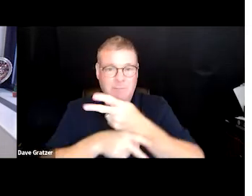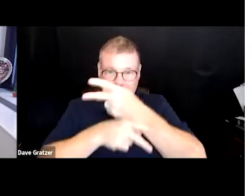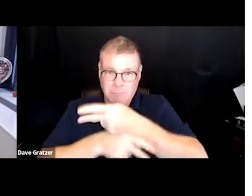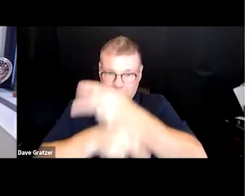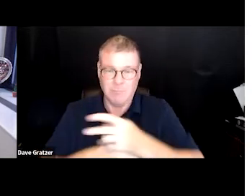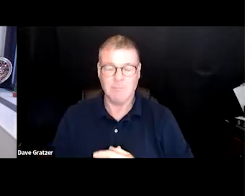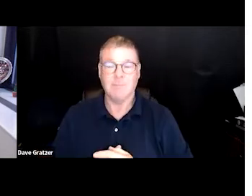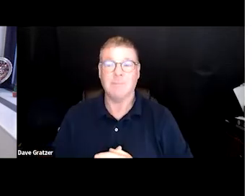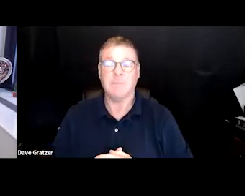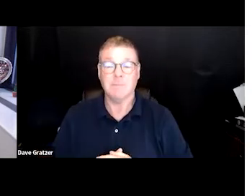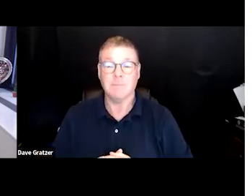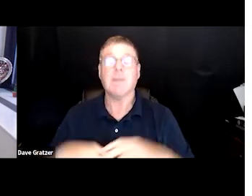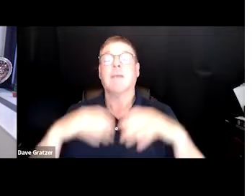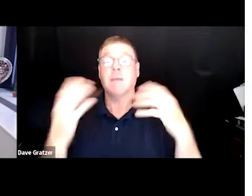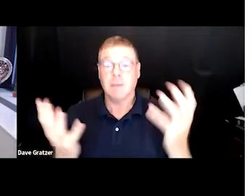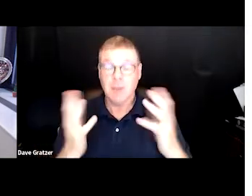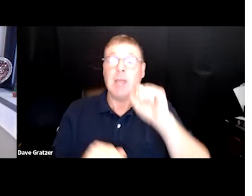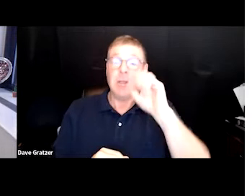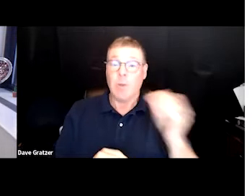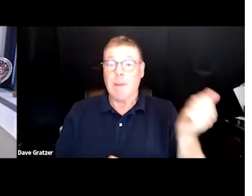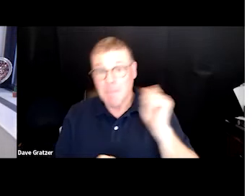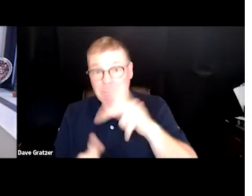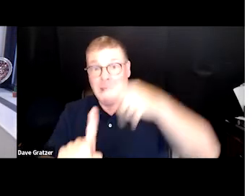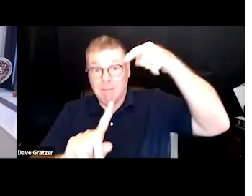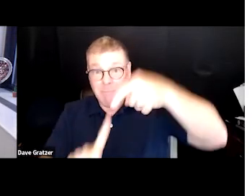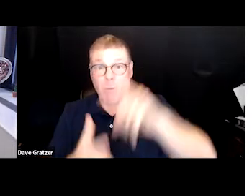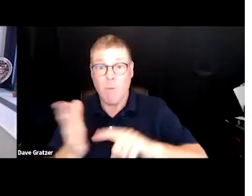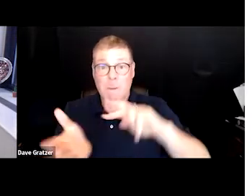So to get back to what all of this means for New Jersey.